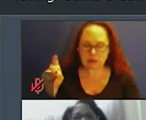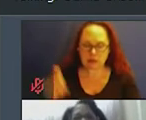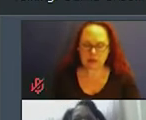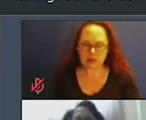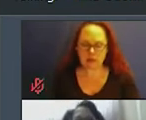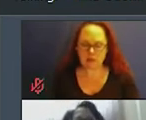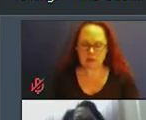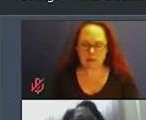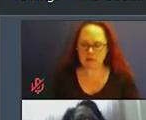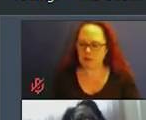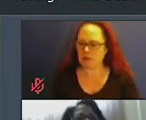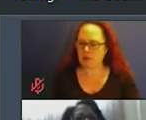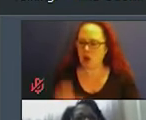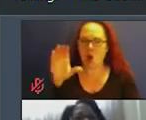Cortez Scott Cortez. Scott.